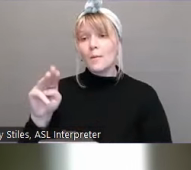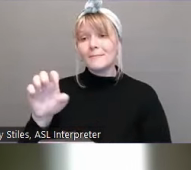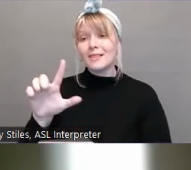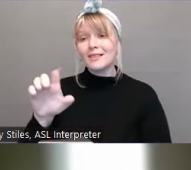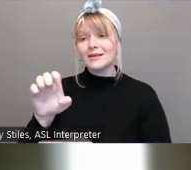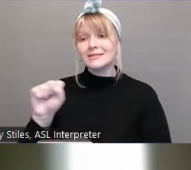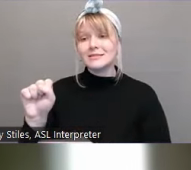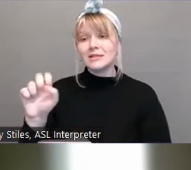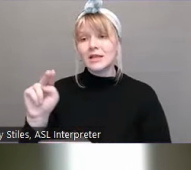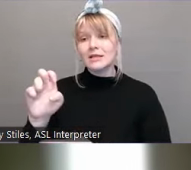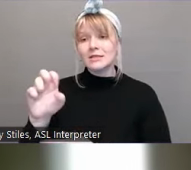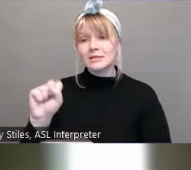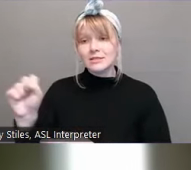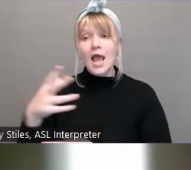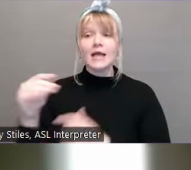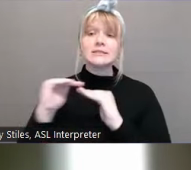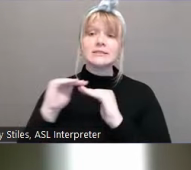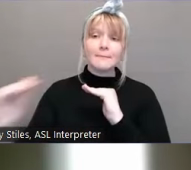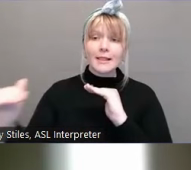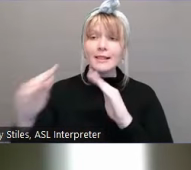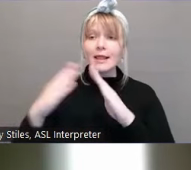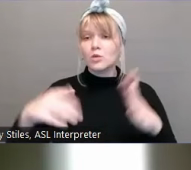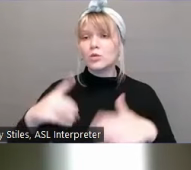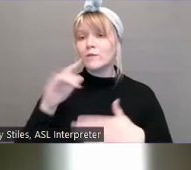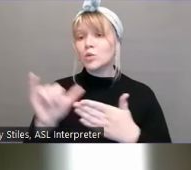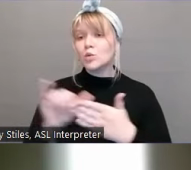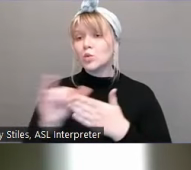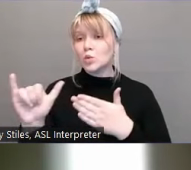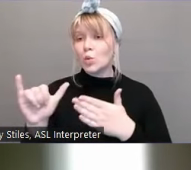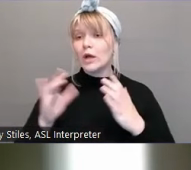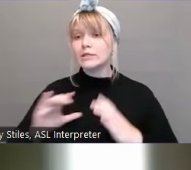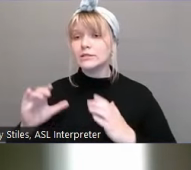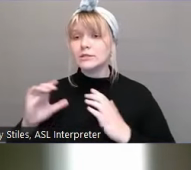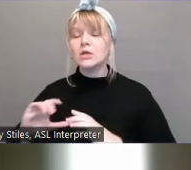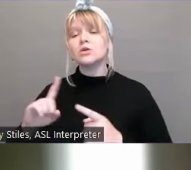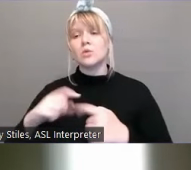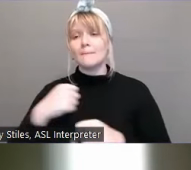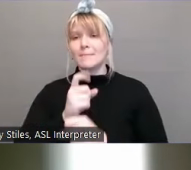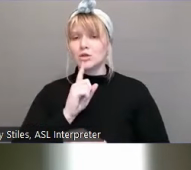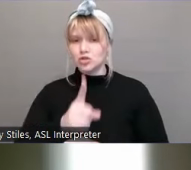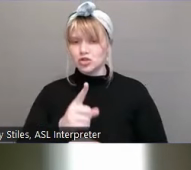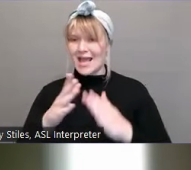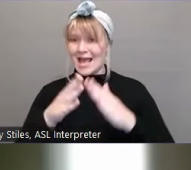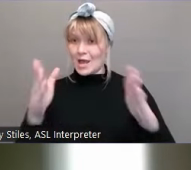for people of New York, by making the existing housing more accessible. Next slide please.